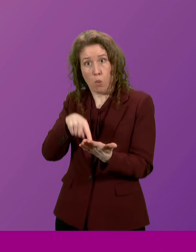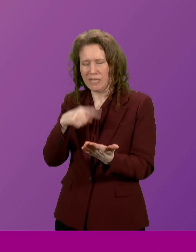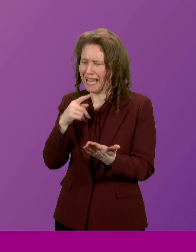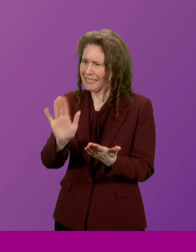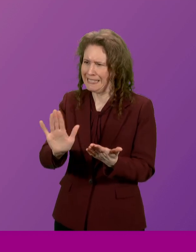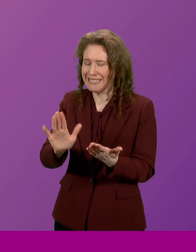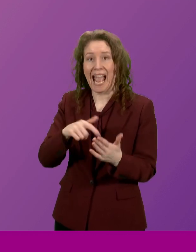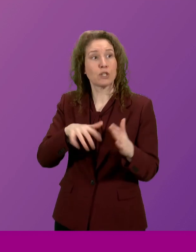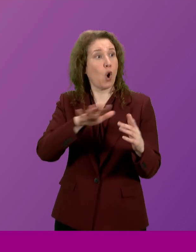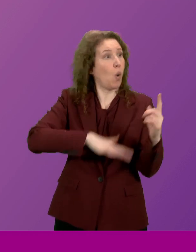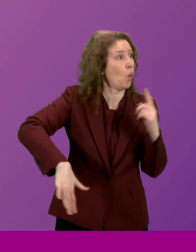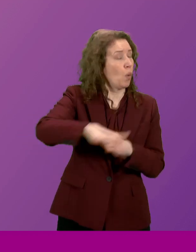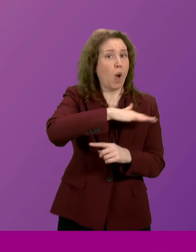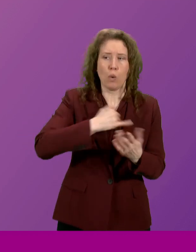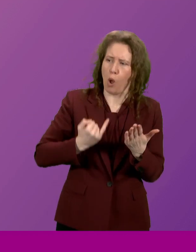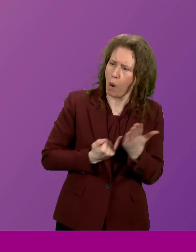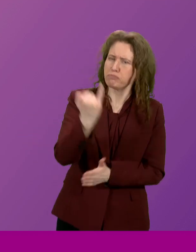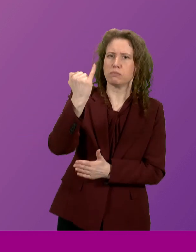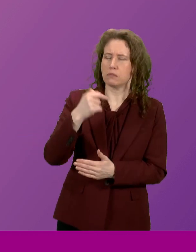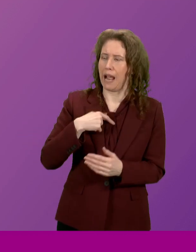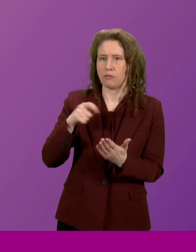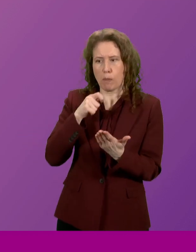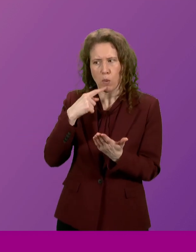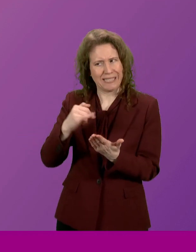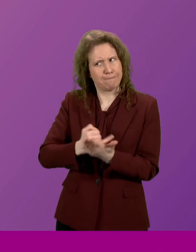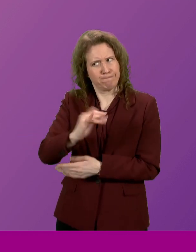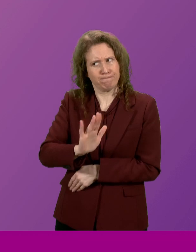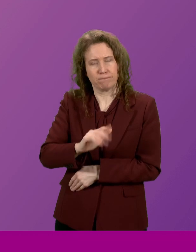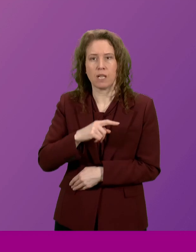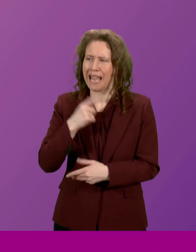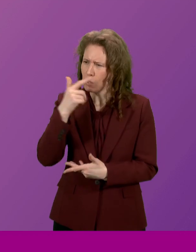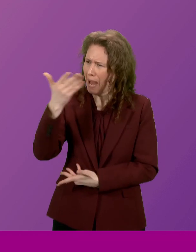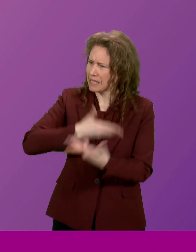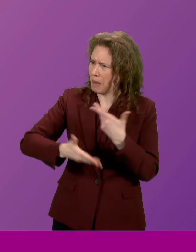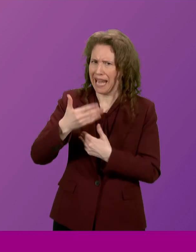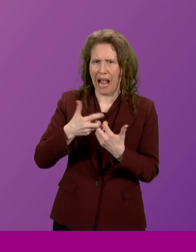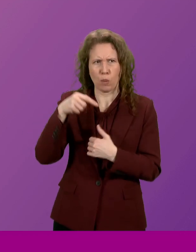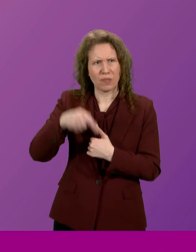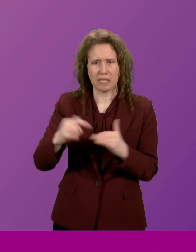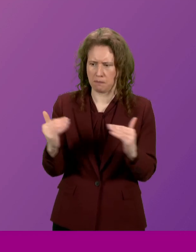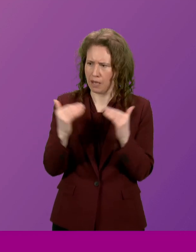overwhelming local opposition, and explain how it aligns with the Scottish Government’s commitment